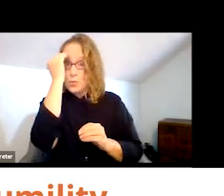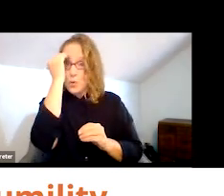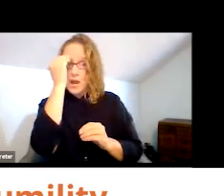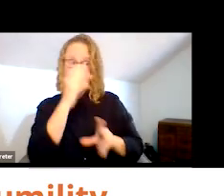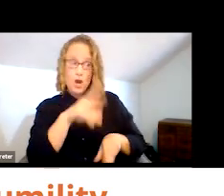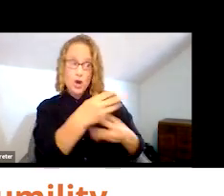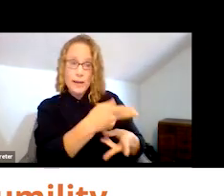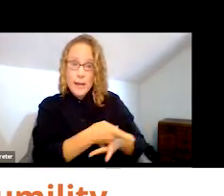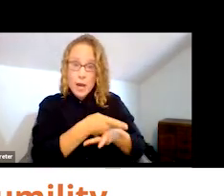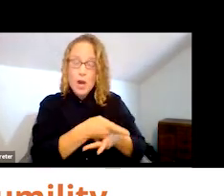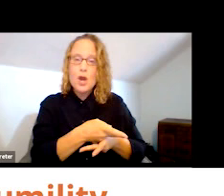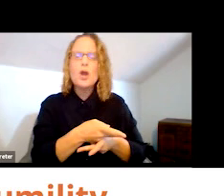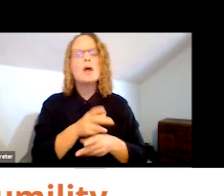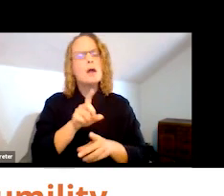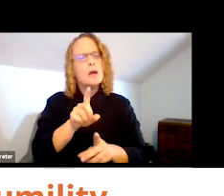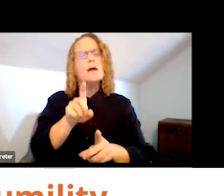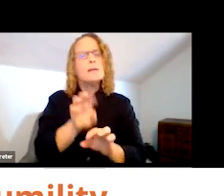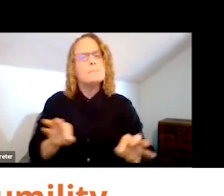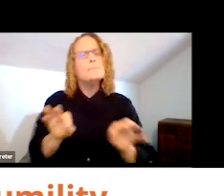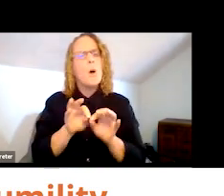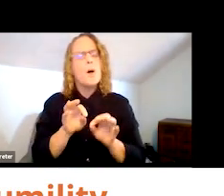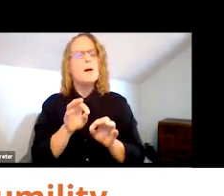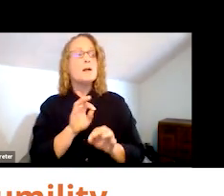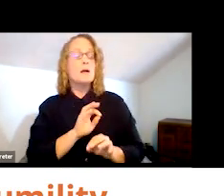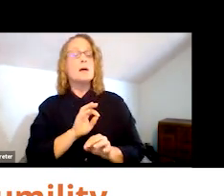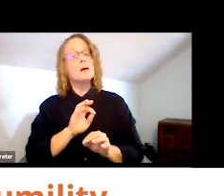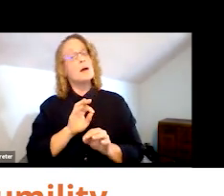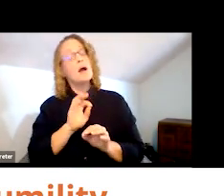Now, in talking about safety,